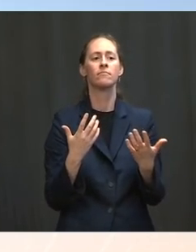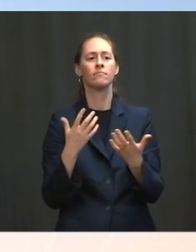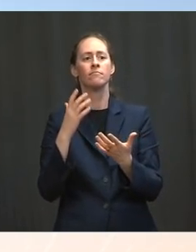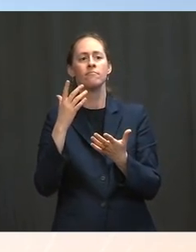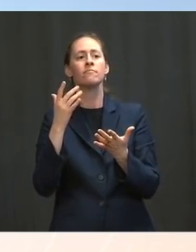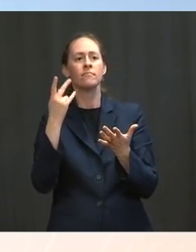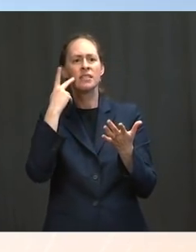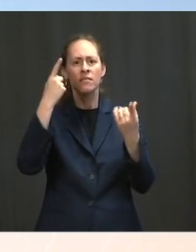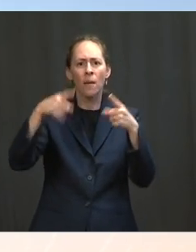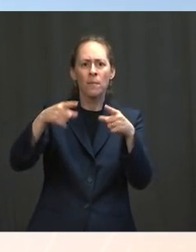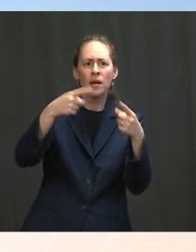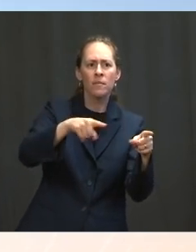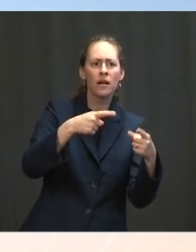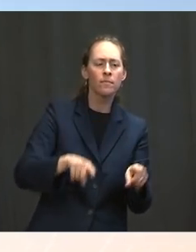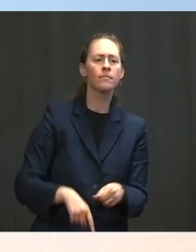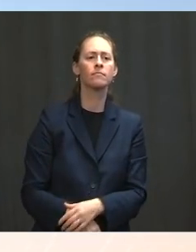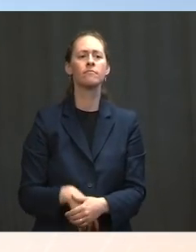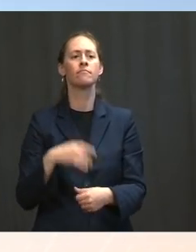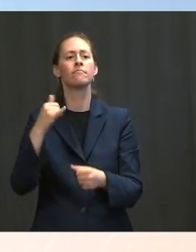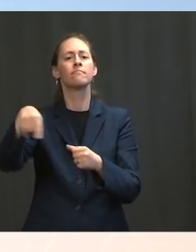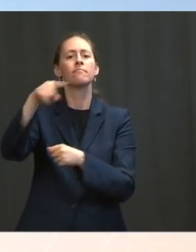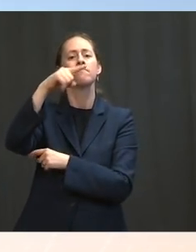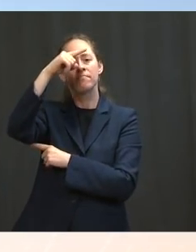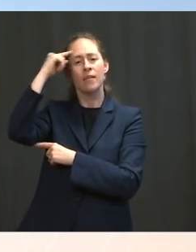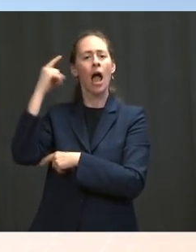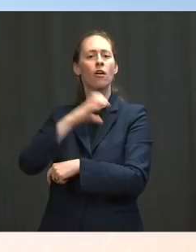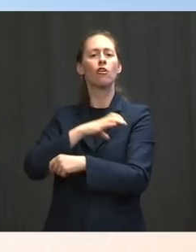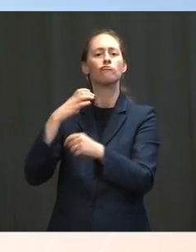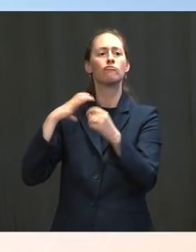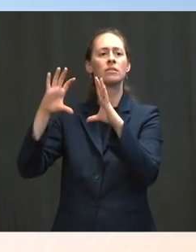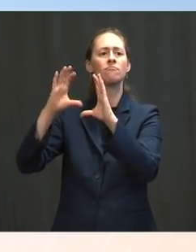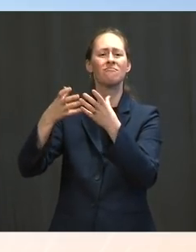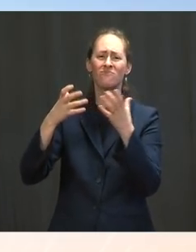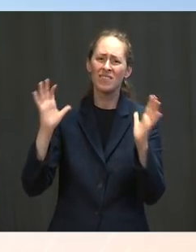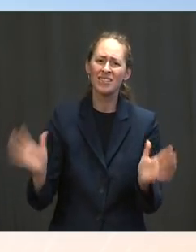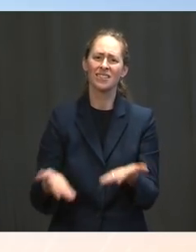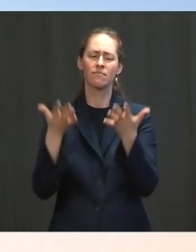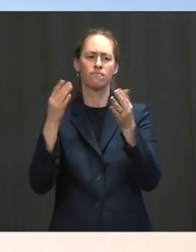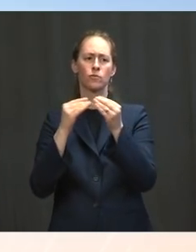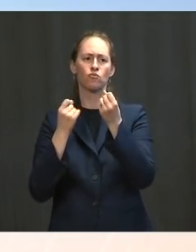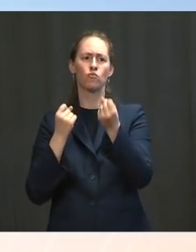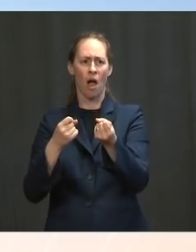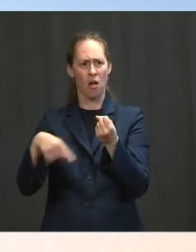is trying to push forward with their agenda, as well as issues -- these issues seem to be more civil rights